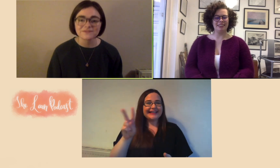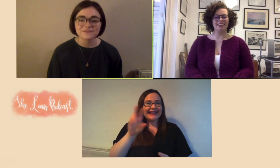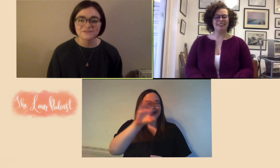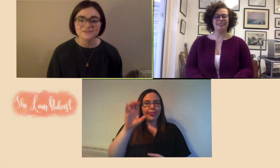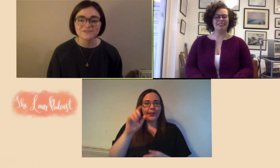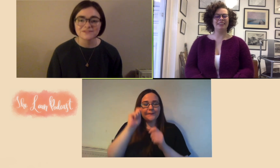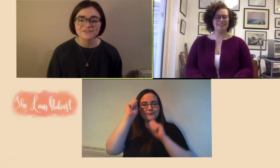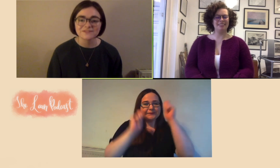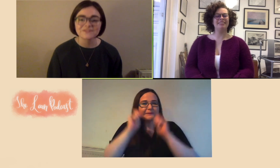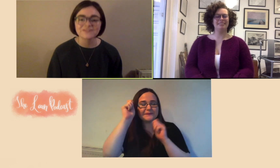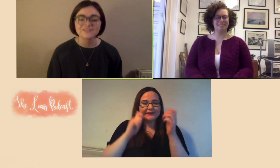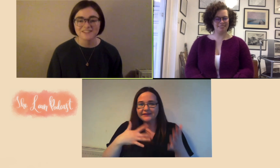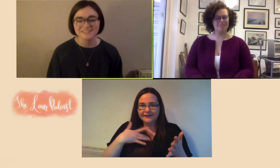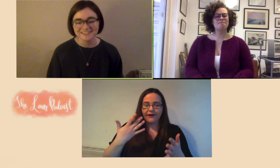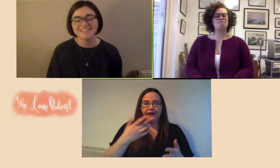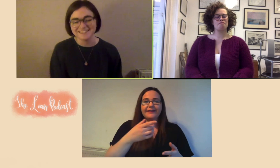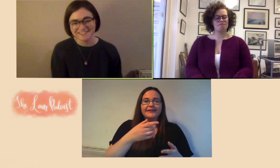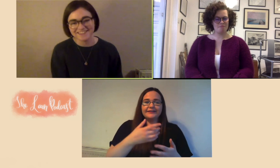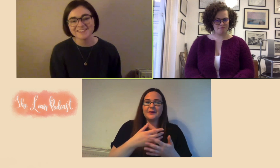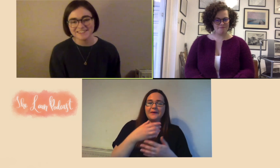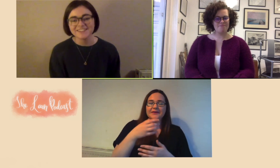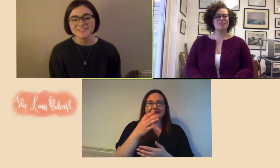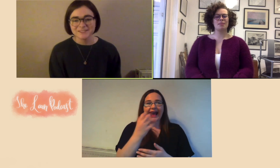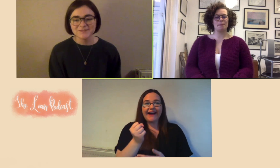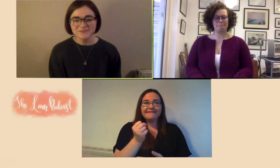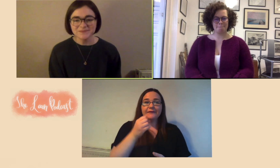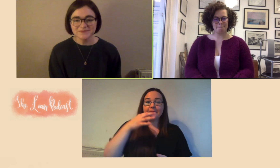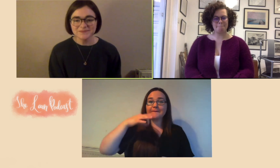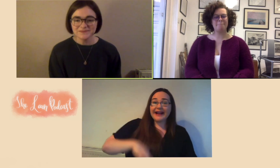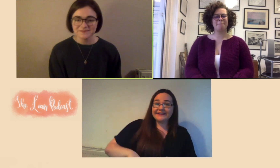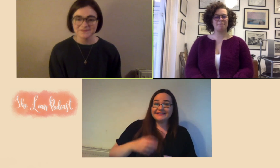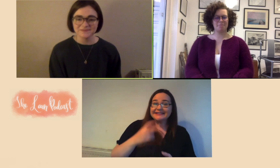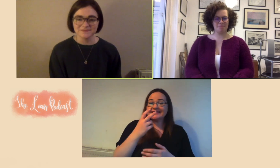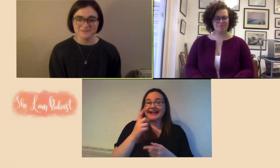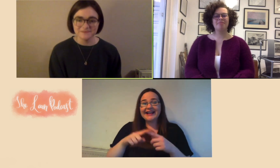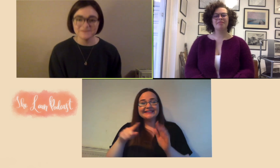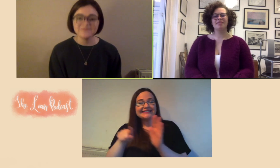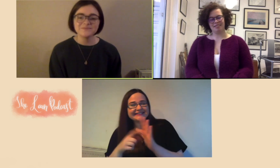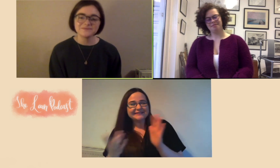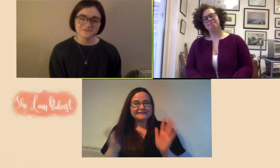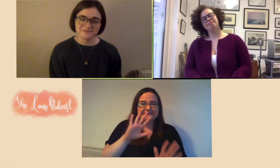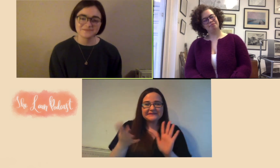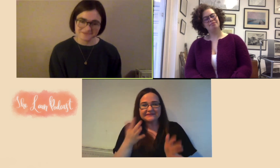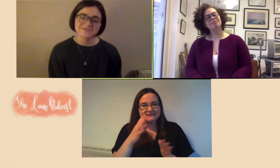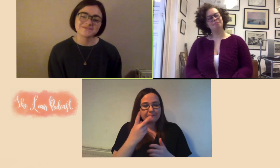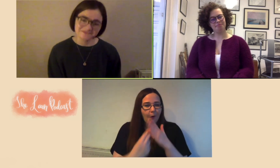can see me straight away wanting to make a comment. But for me as the deaf participant, it was just so strange.